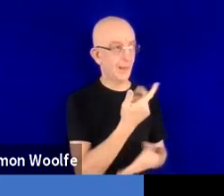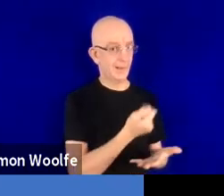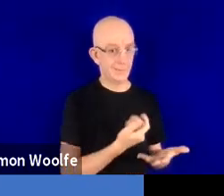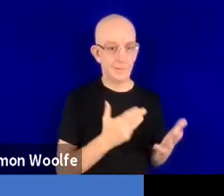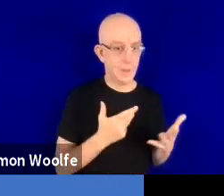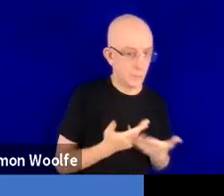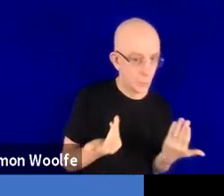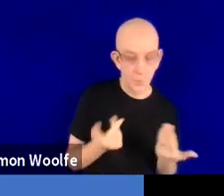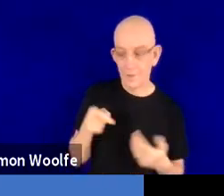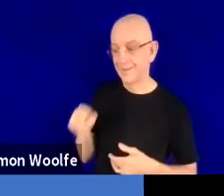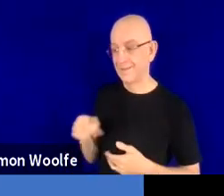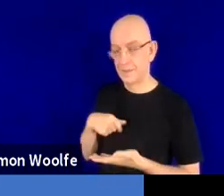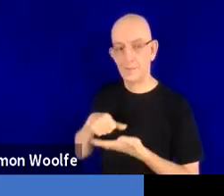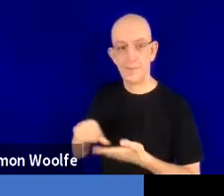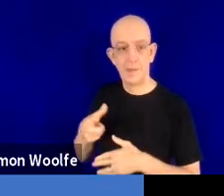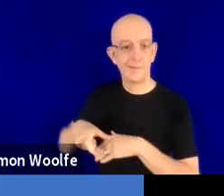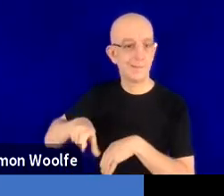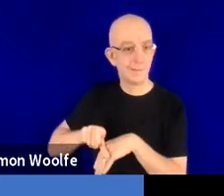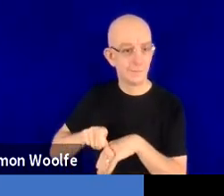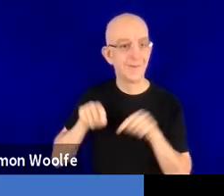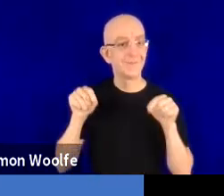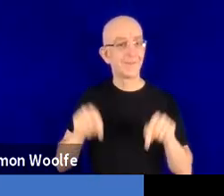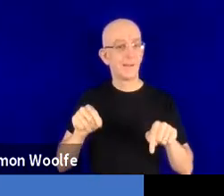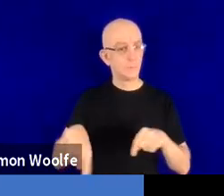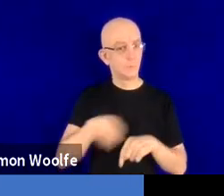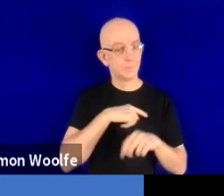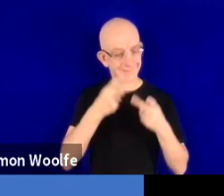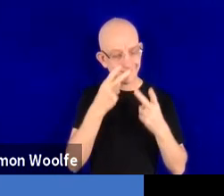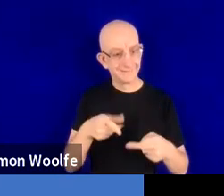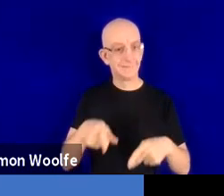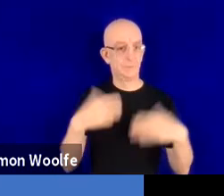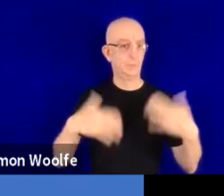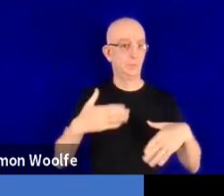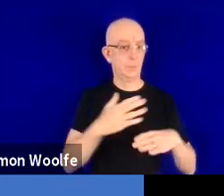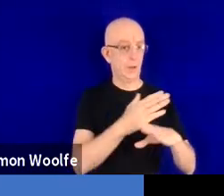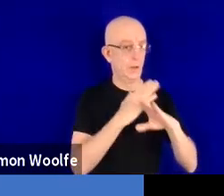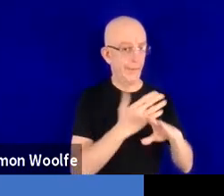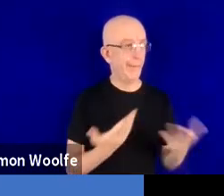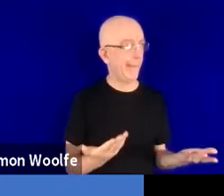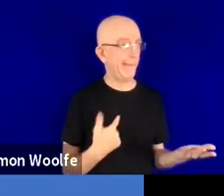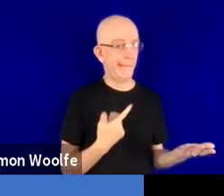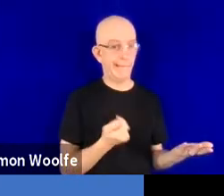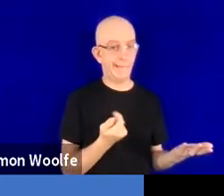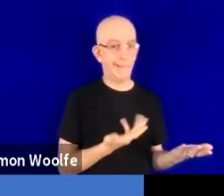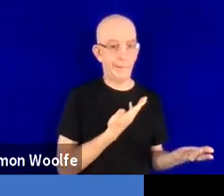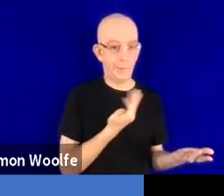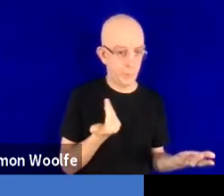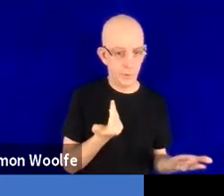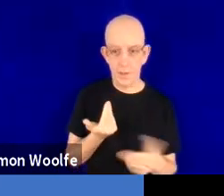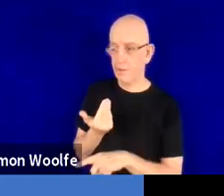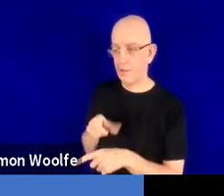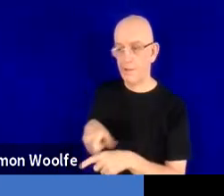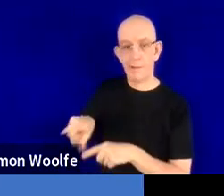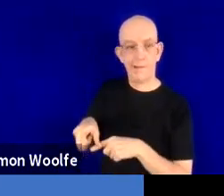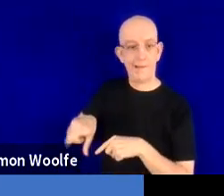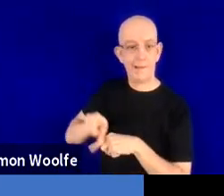I think there's growing recognition of the need for kind of multi layered systems of social protection benefits being a cash or in kind